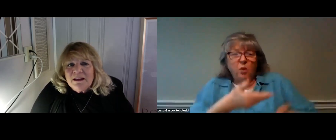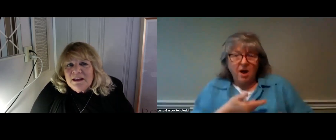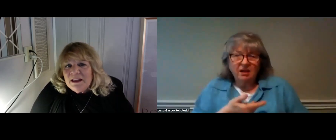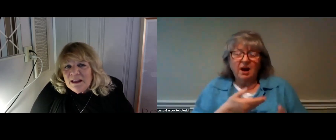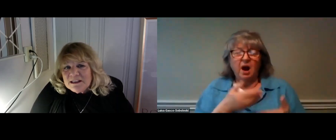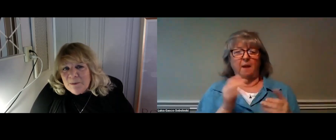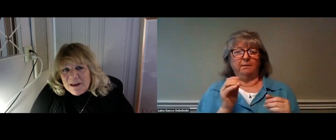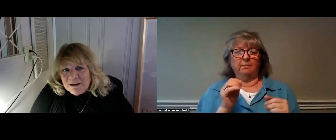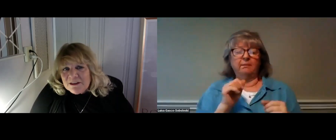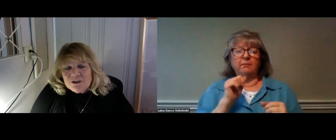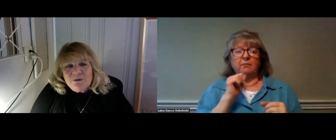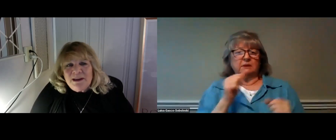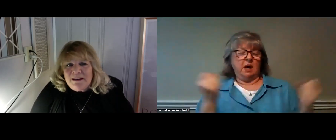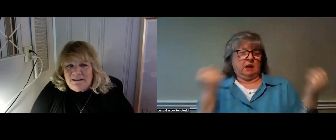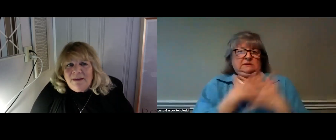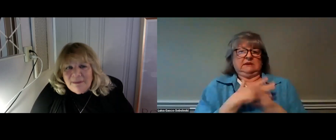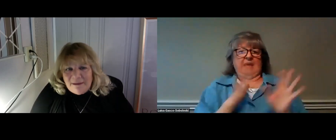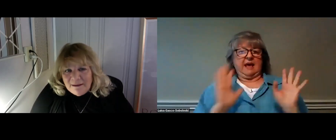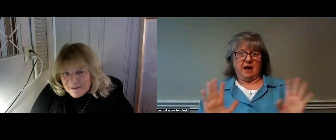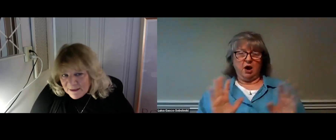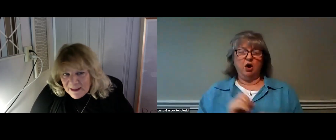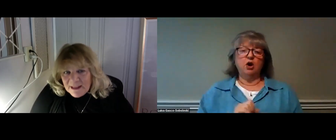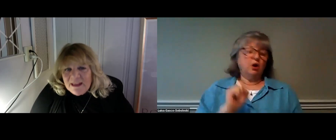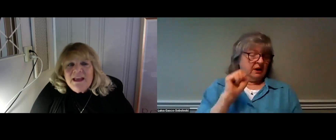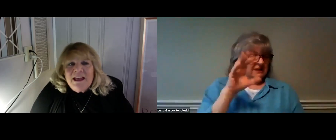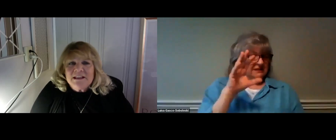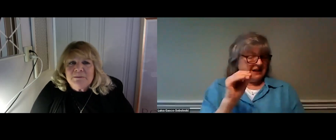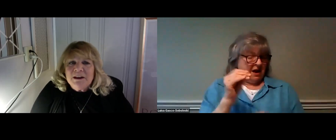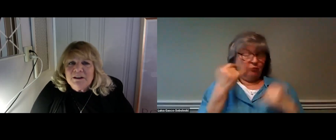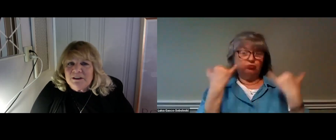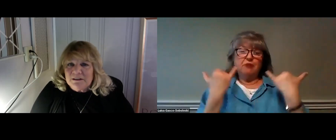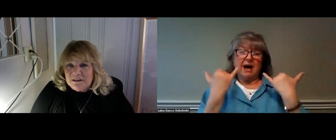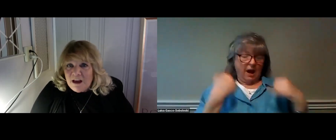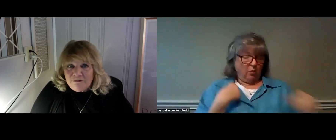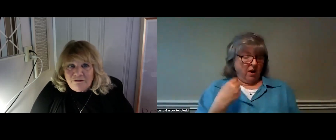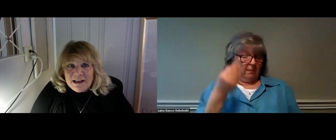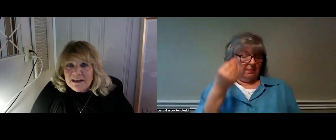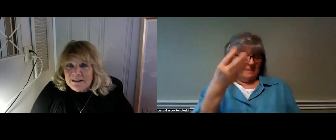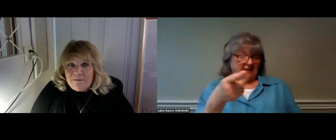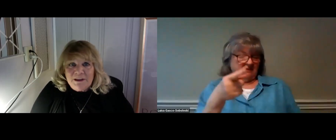It's better than doing nothing, it's better than not frightening them that